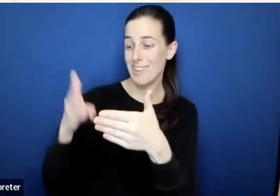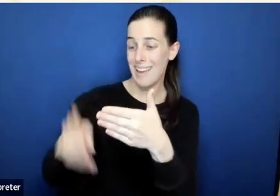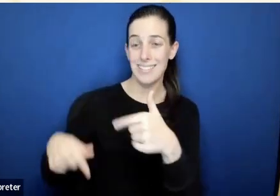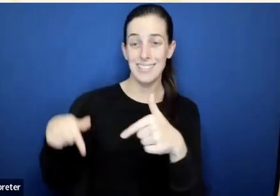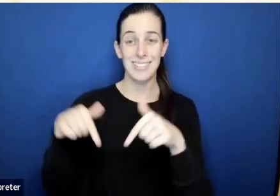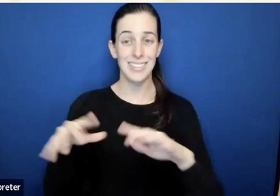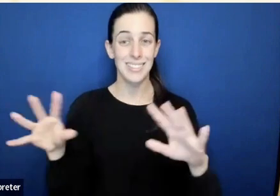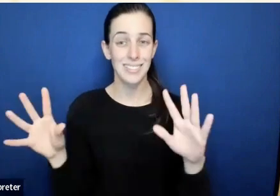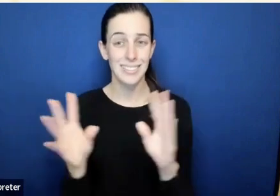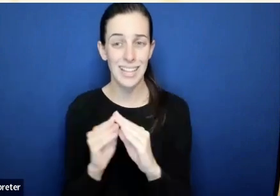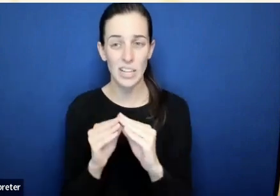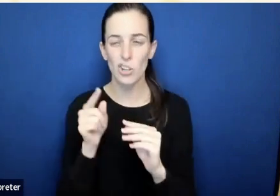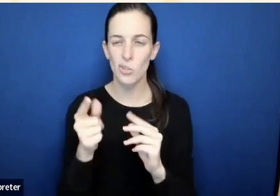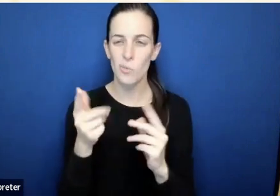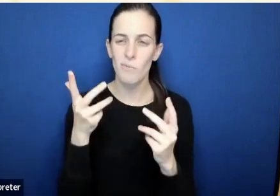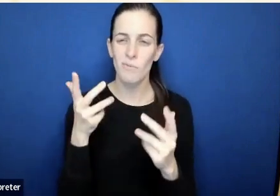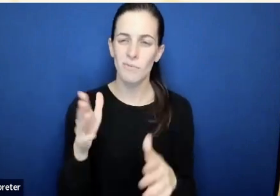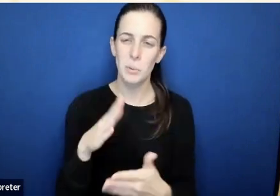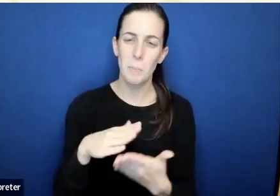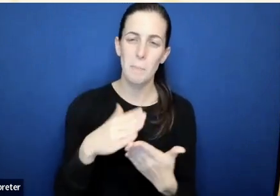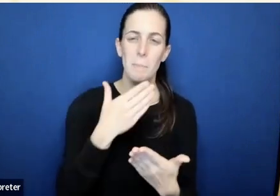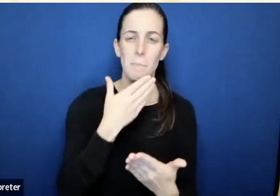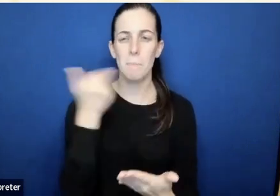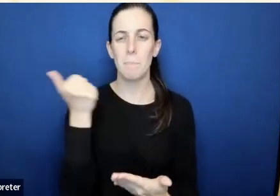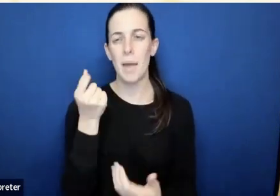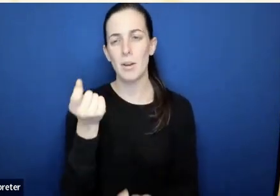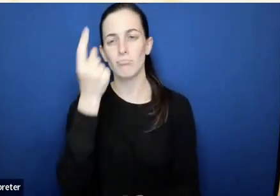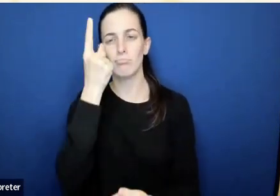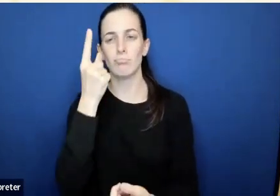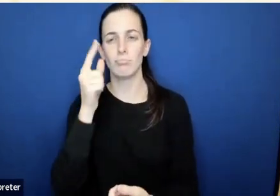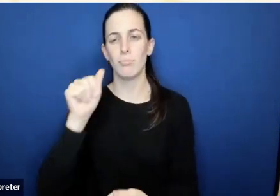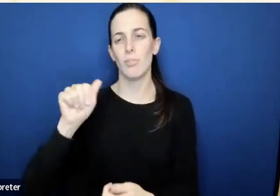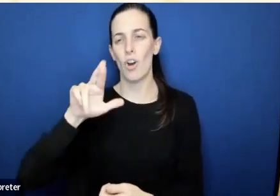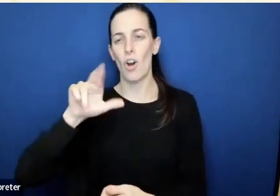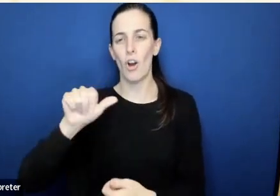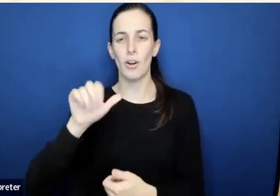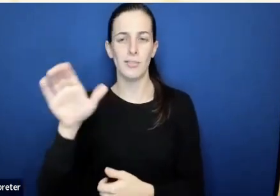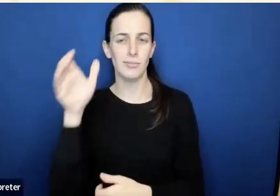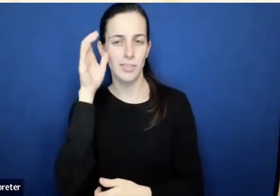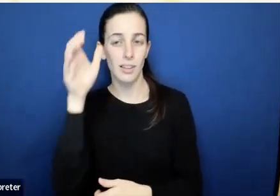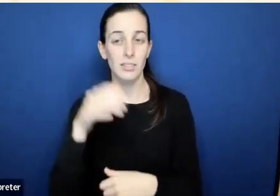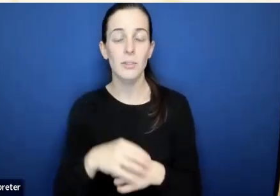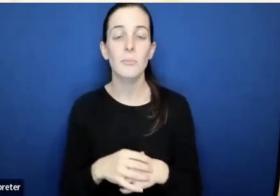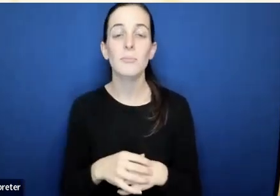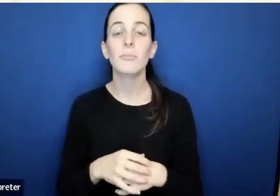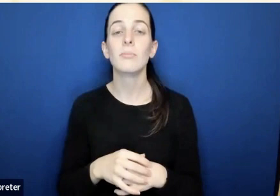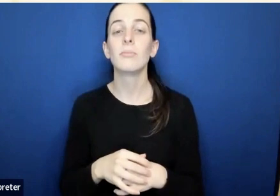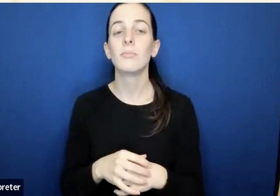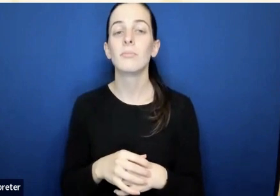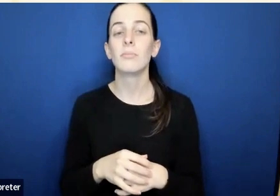you will have a better understanding of all ARIA concepts. This will also help you align your intent, effort,